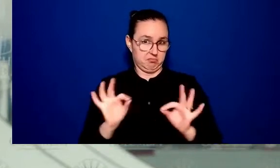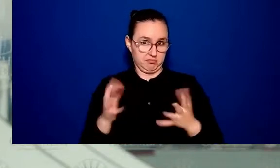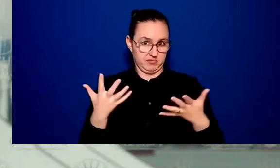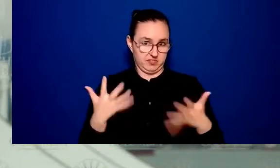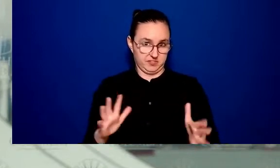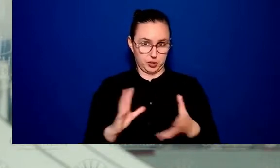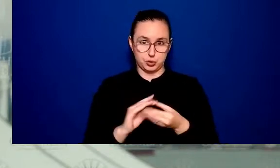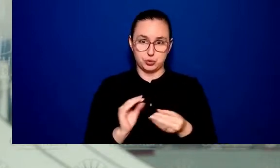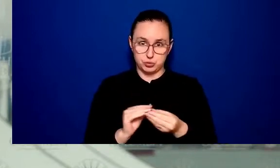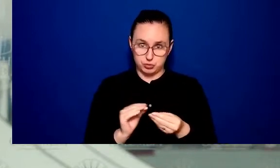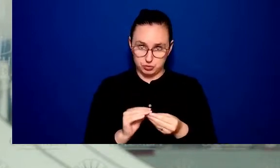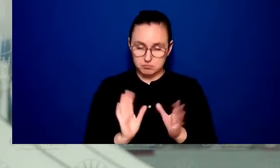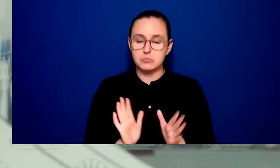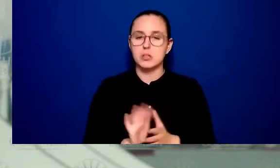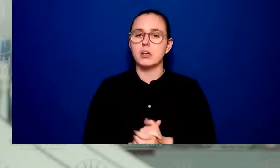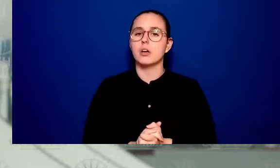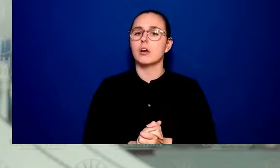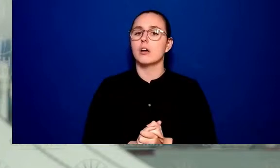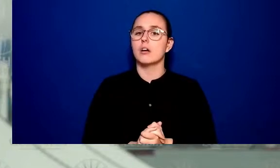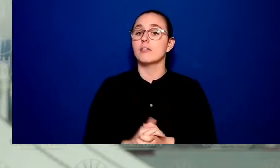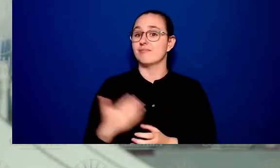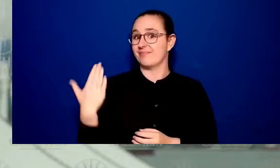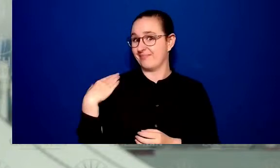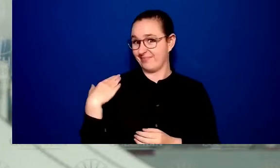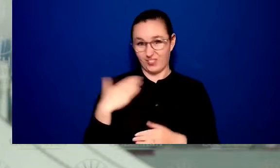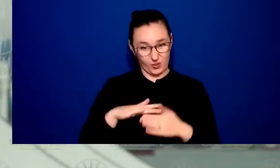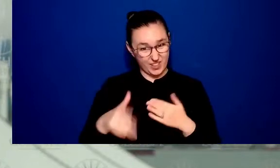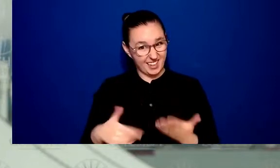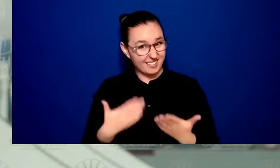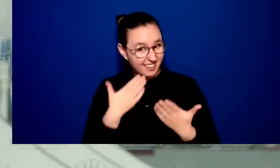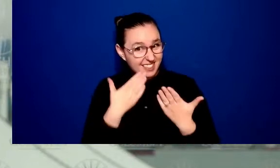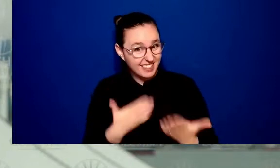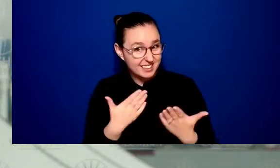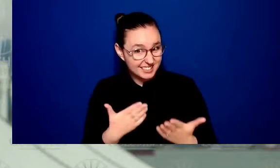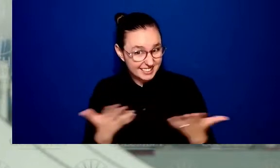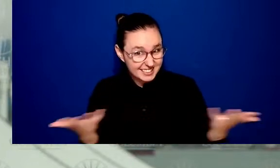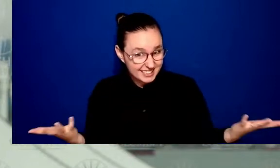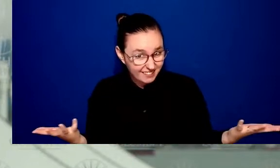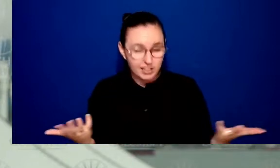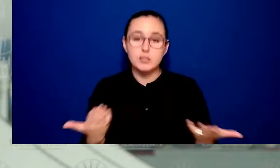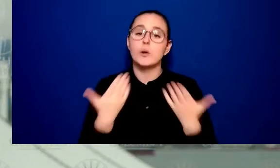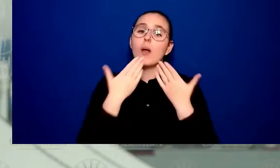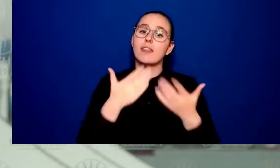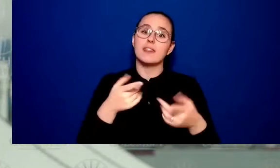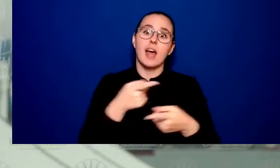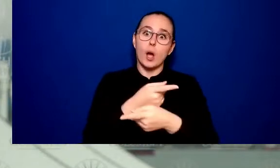Thanksgiving in our problems, all those health care workers who are working in the